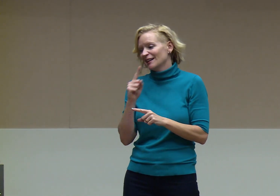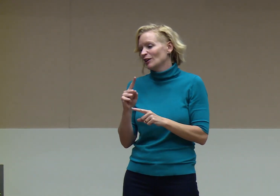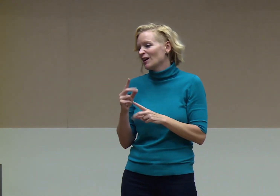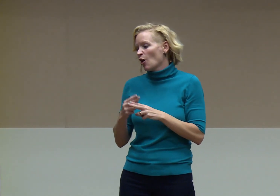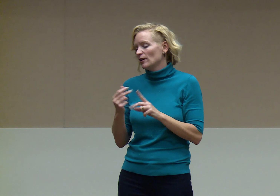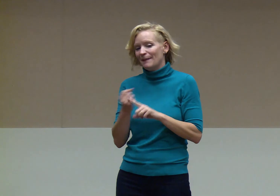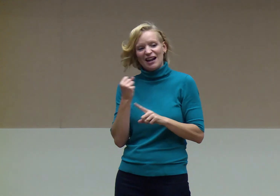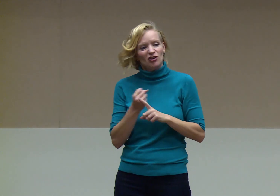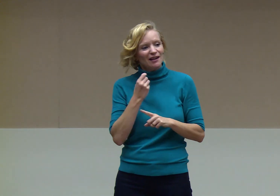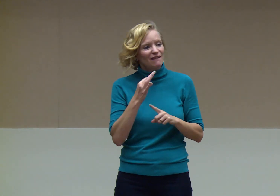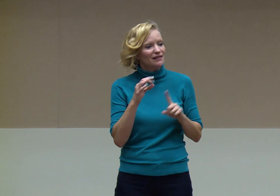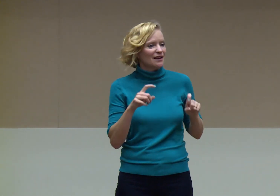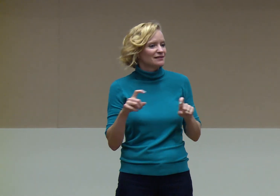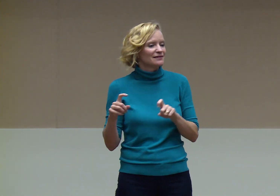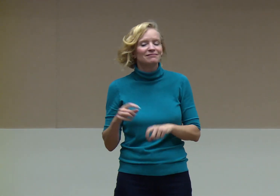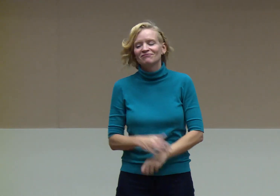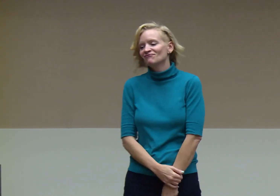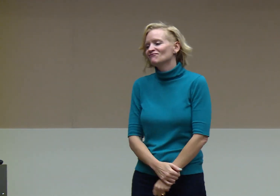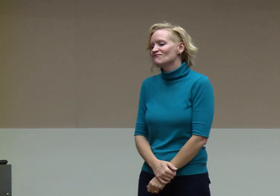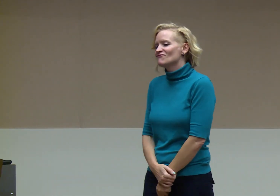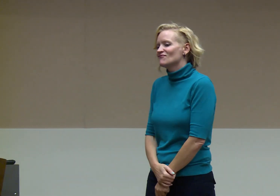We call it a battery of tests, really.